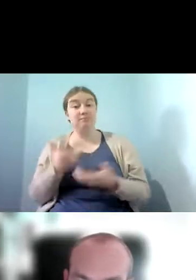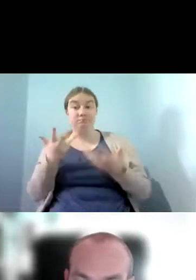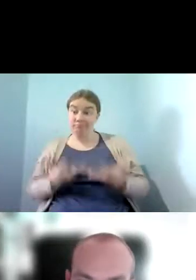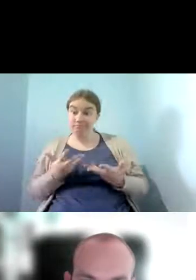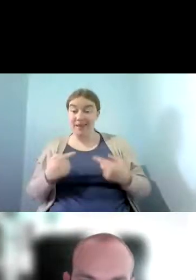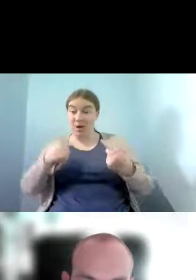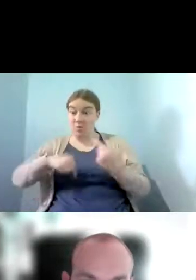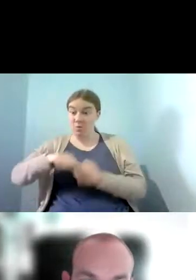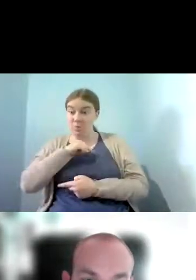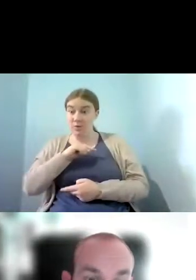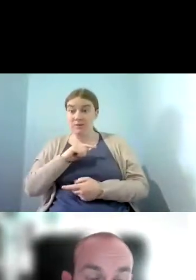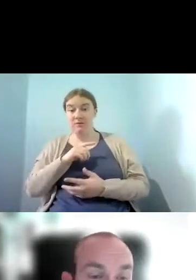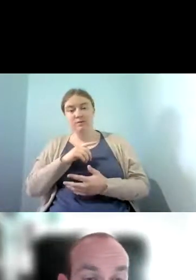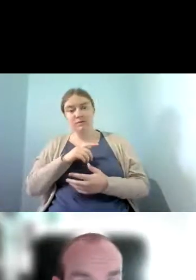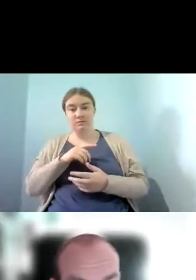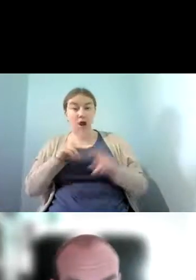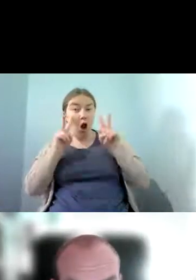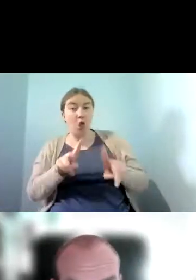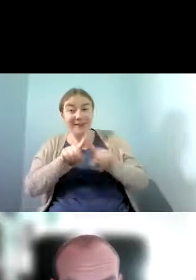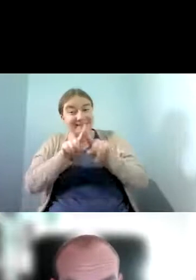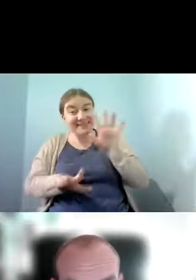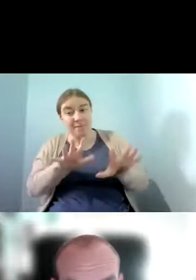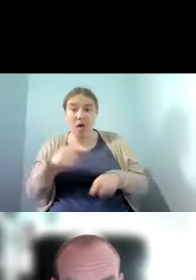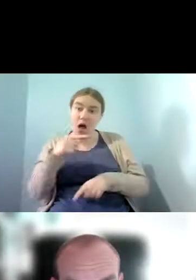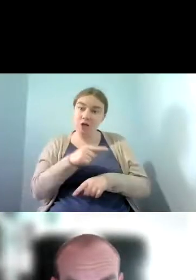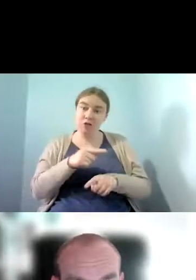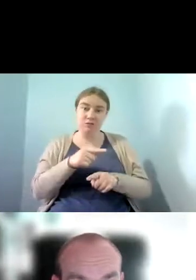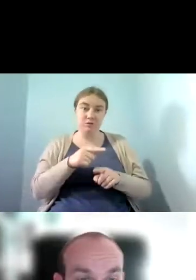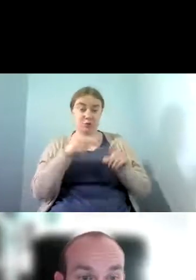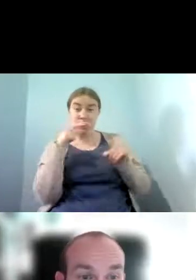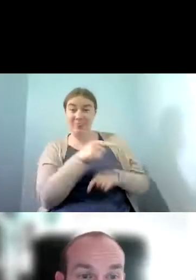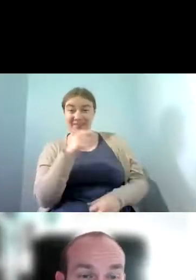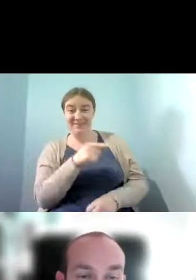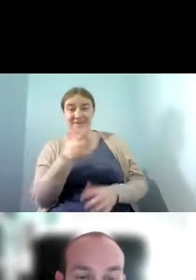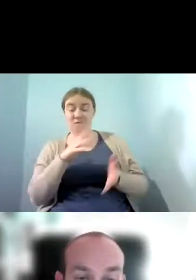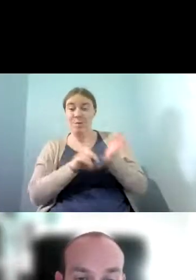uh it'll look very similar actually to to this fish pass at lincomb in between